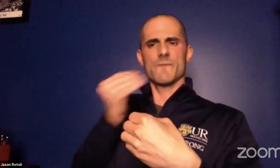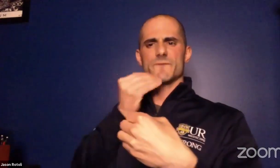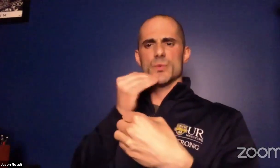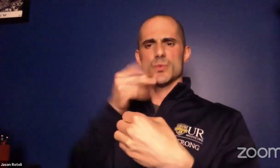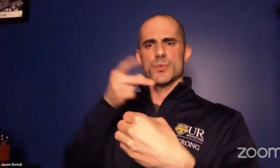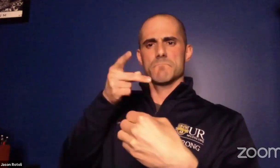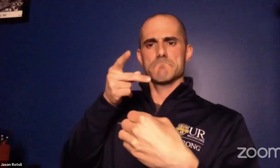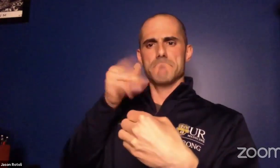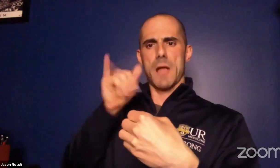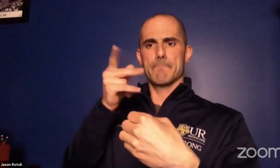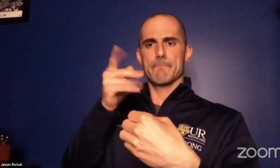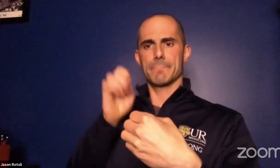You have three ventricles there.